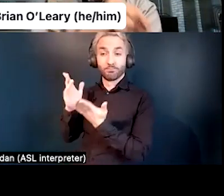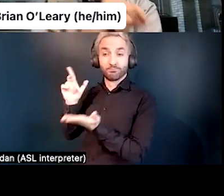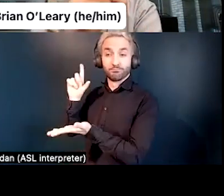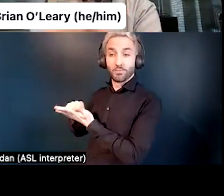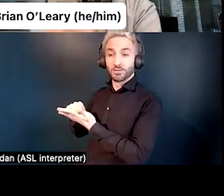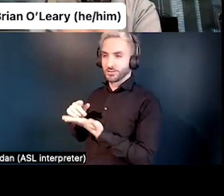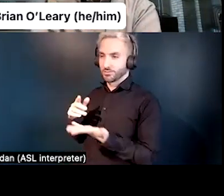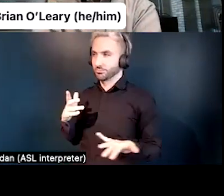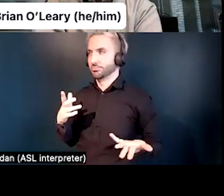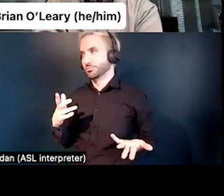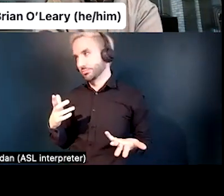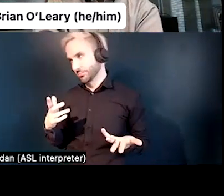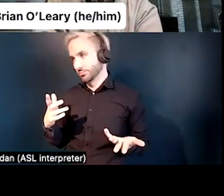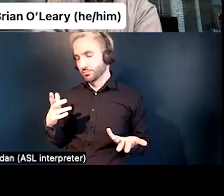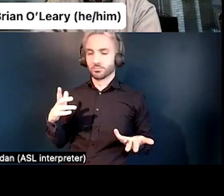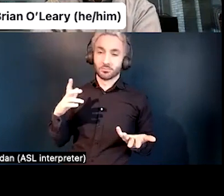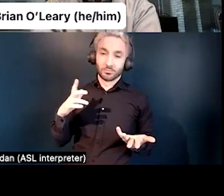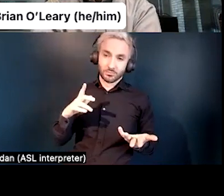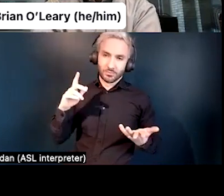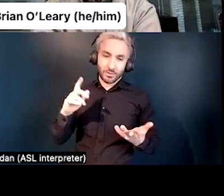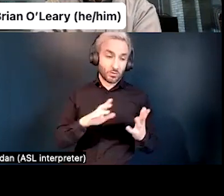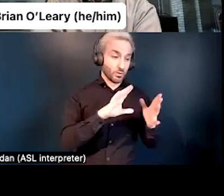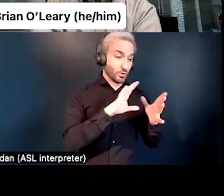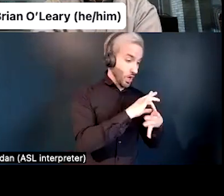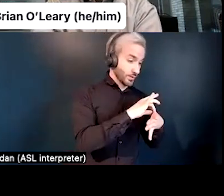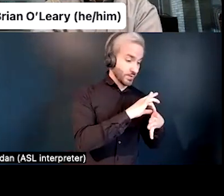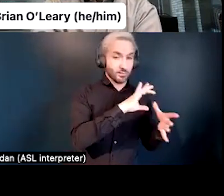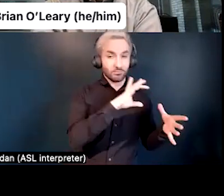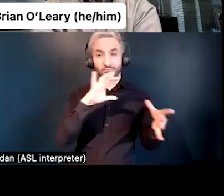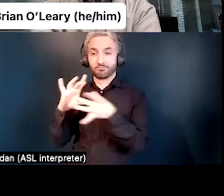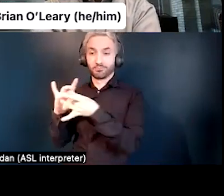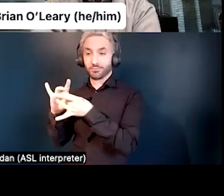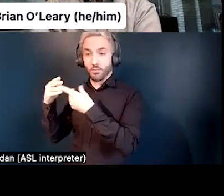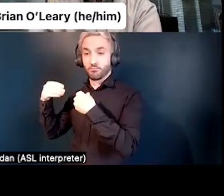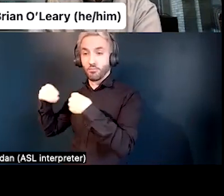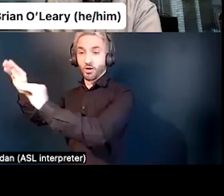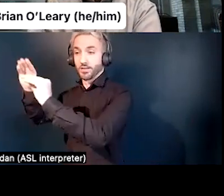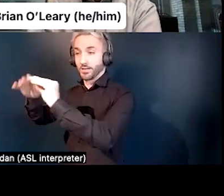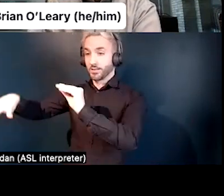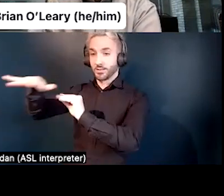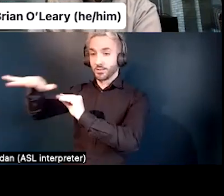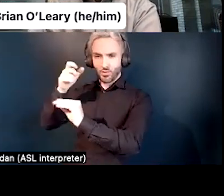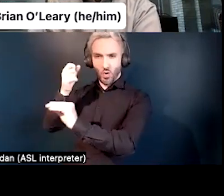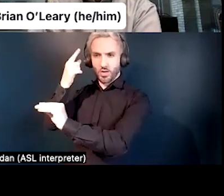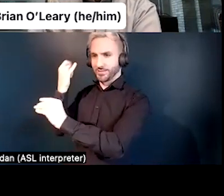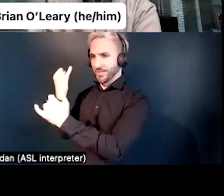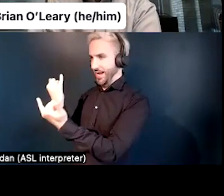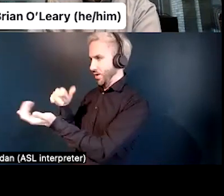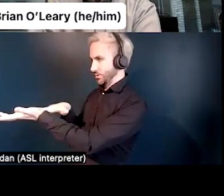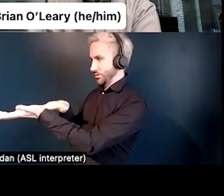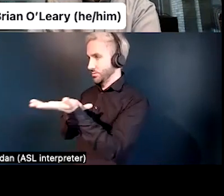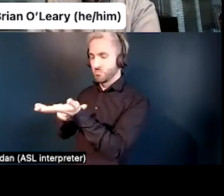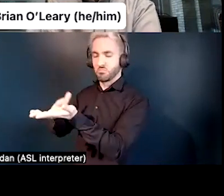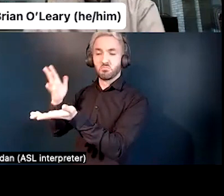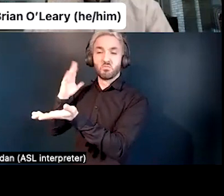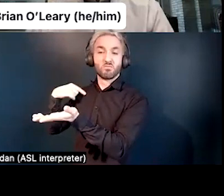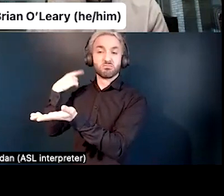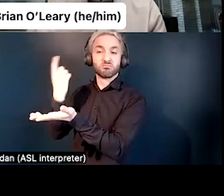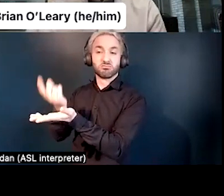linking content to markets. Understanding those markets is probably more important now than ever.